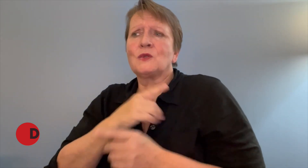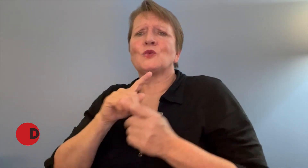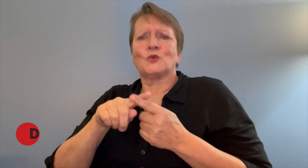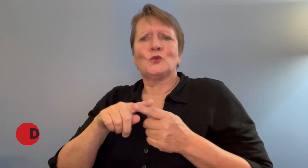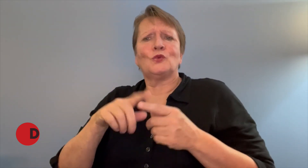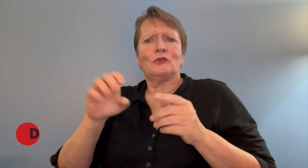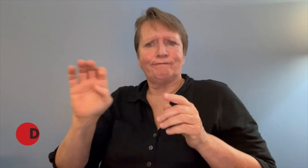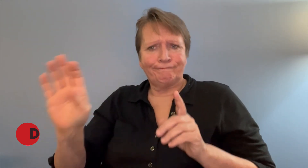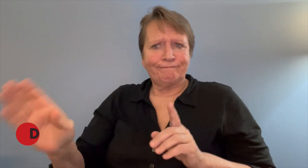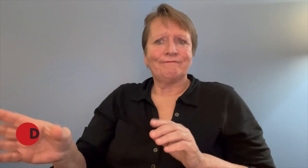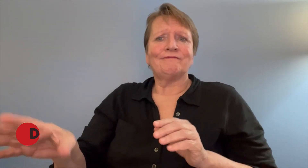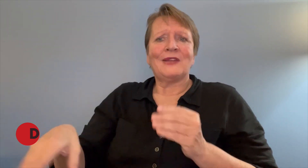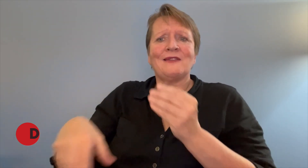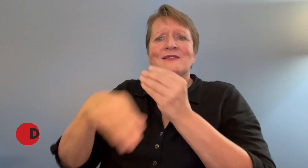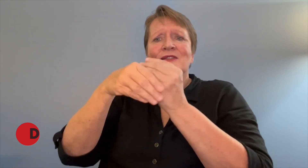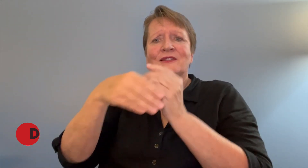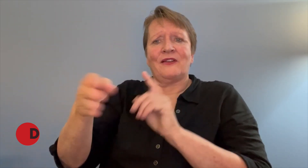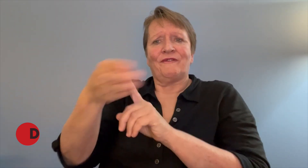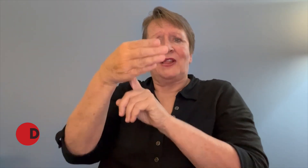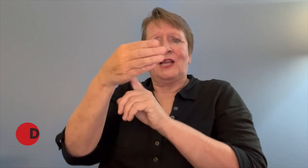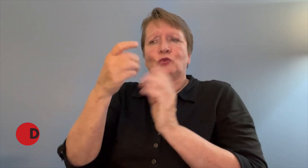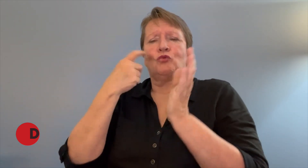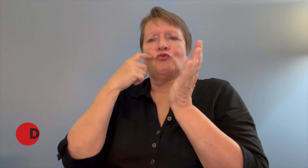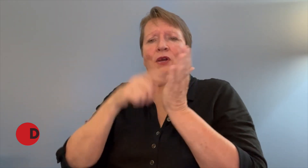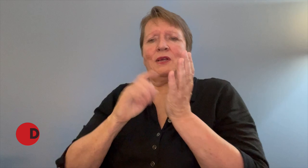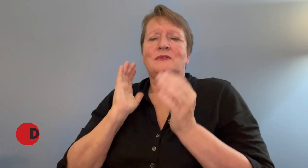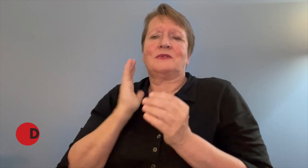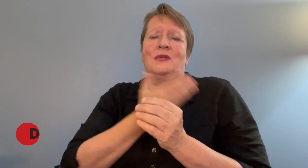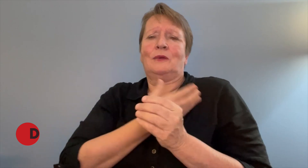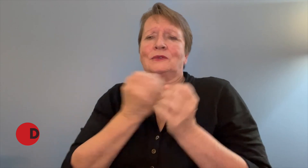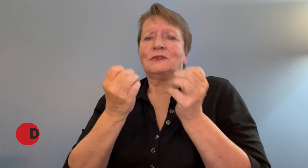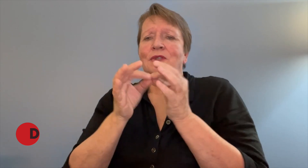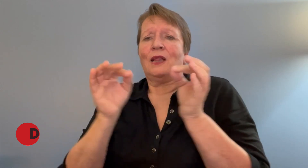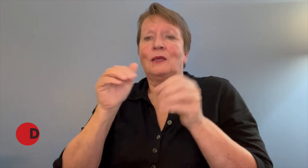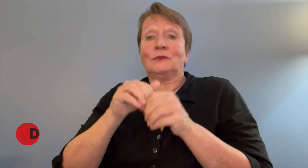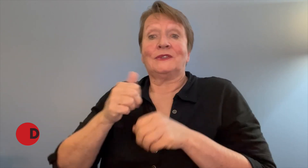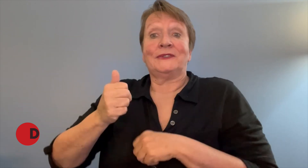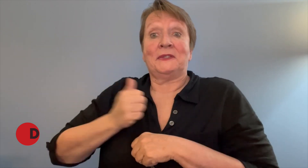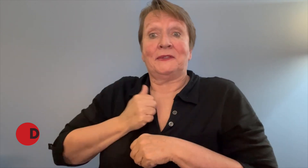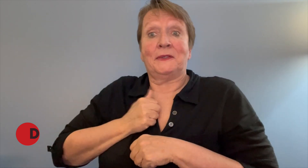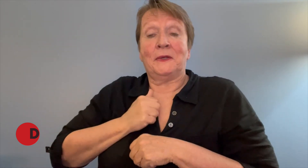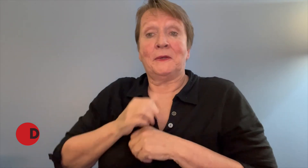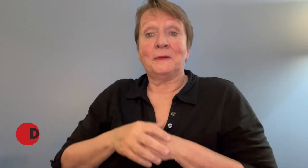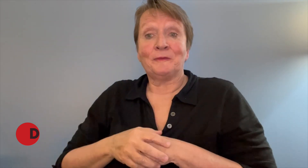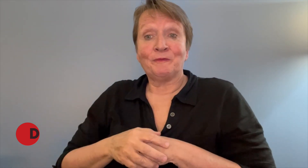territories and provinces to add flags to recognize our sign languages in Canada.